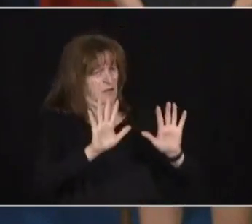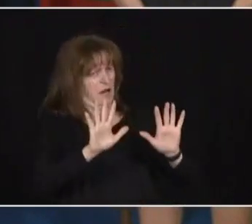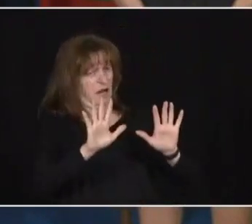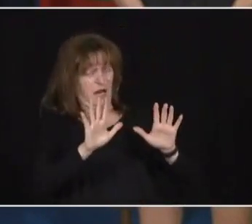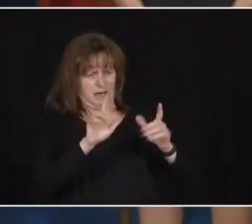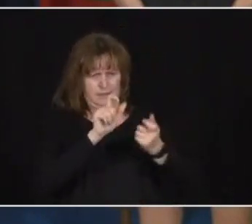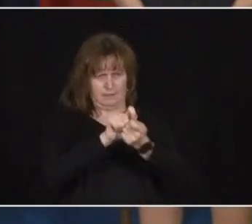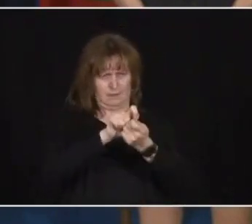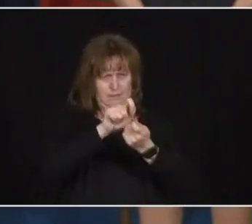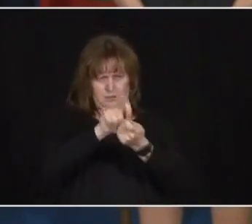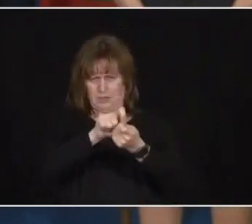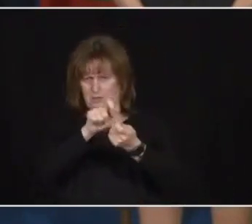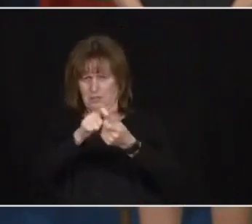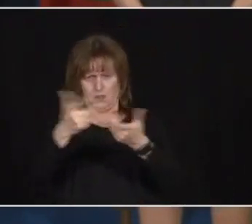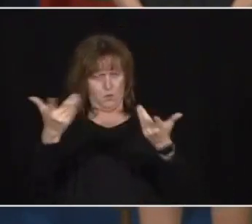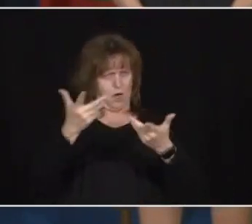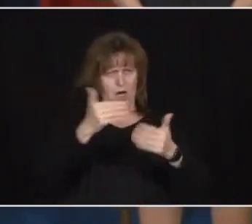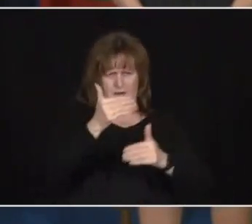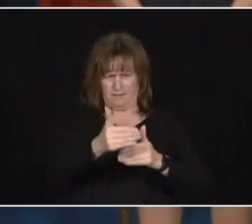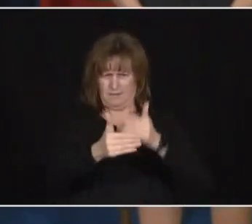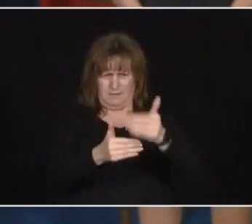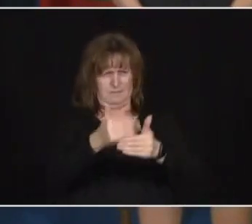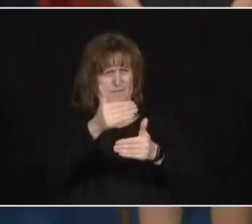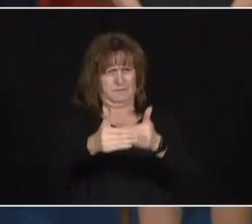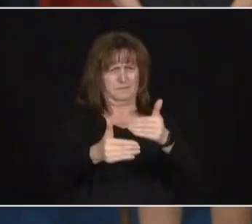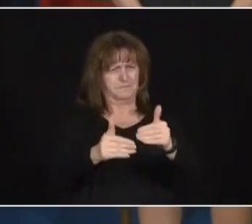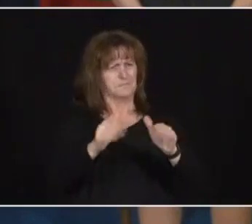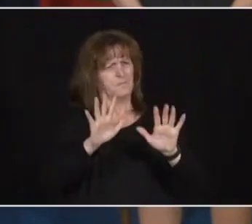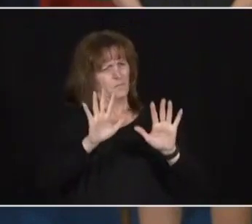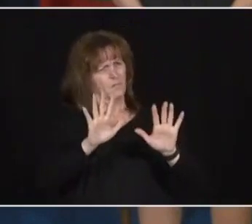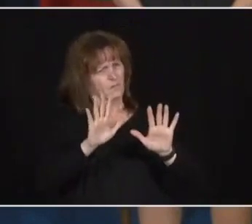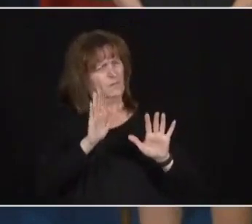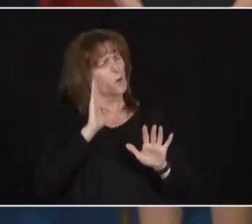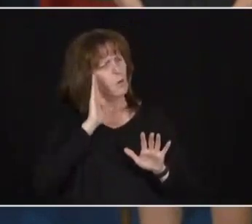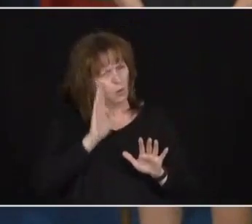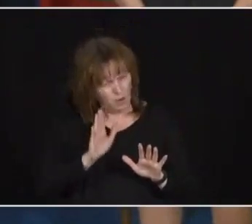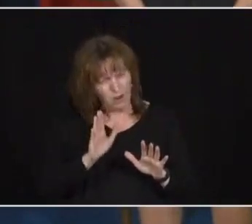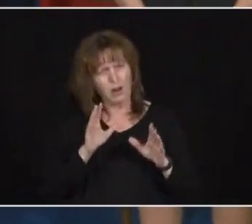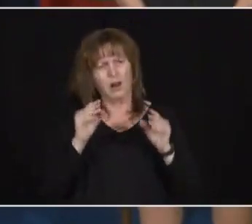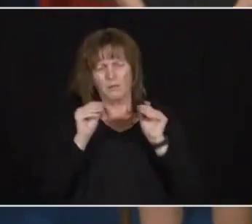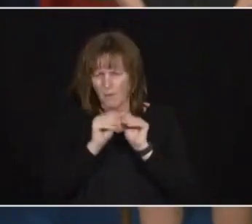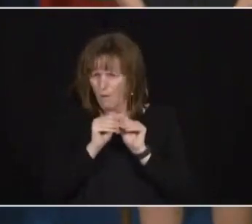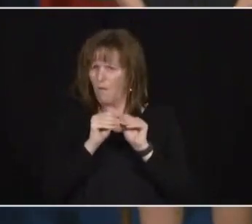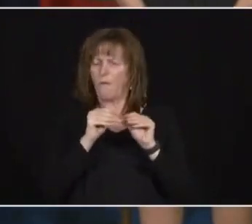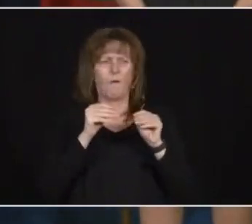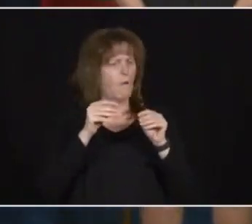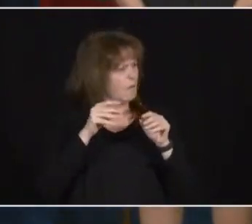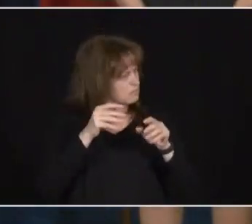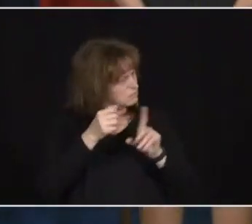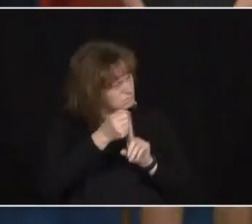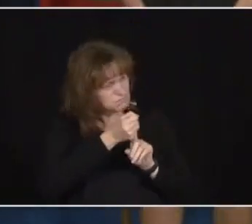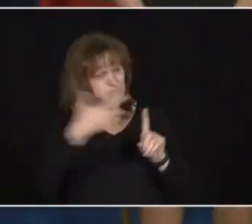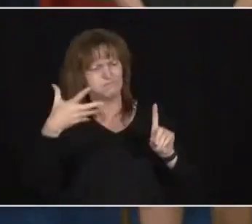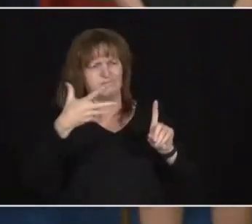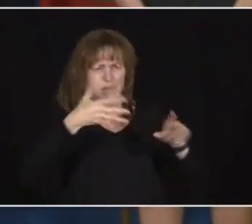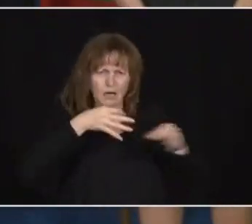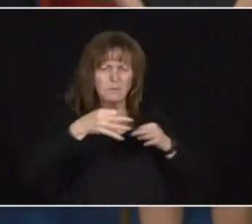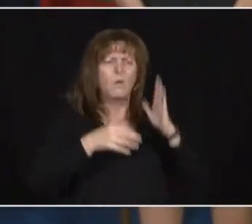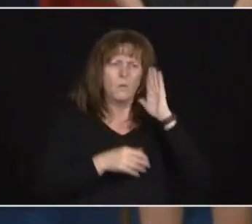of each of those stages in the coming days as Minister Phillips has already committed to doing. Next question comes from Brian Lilley